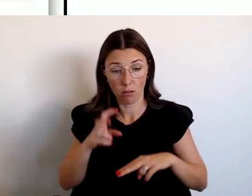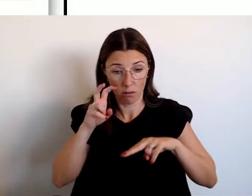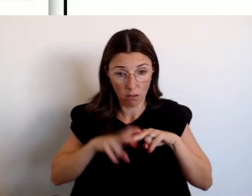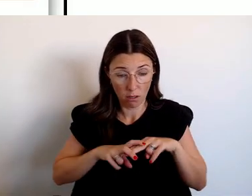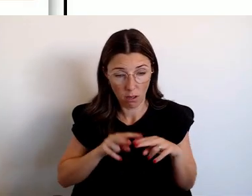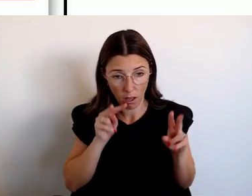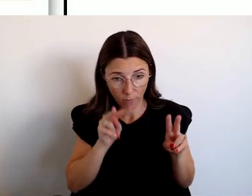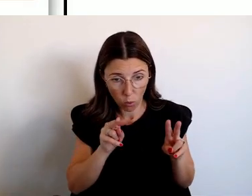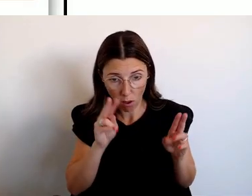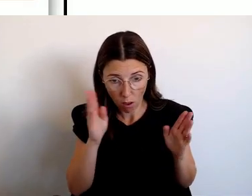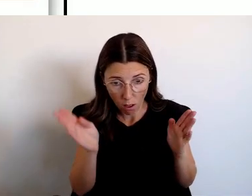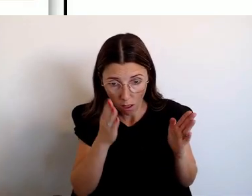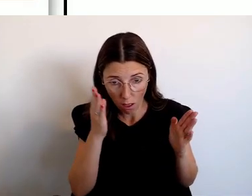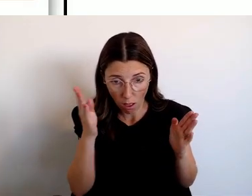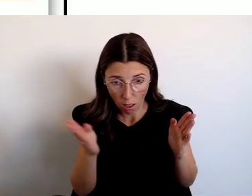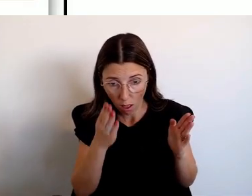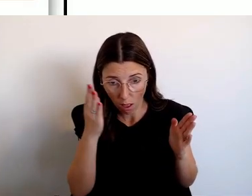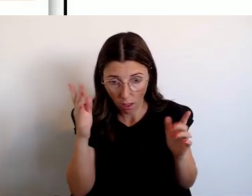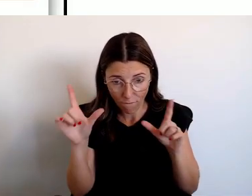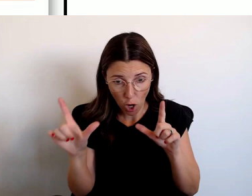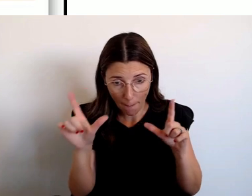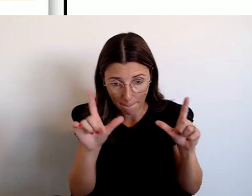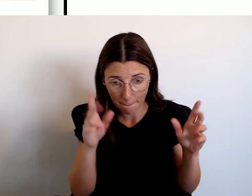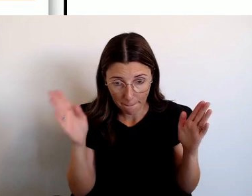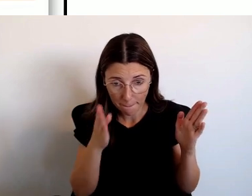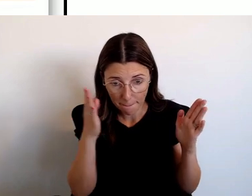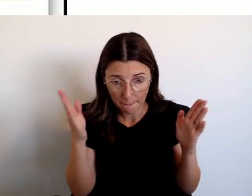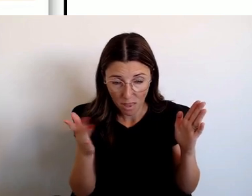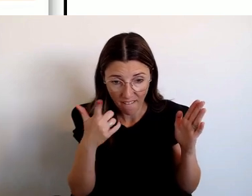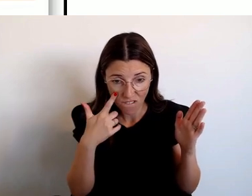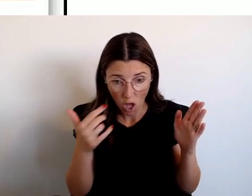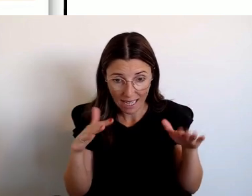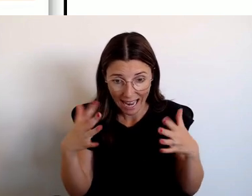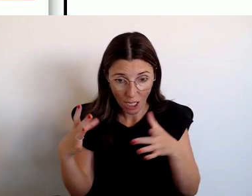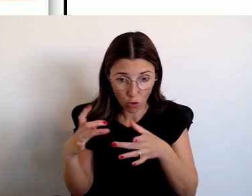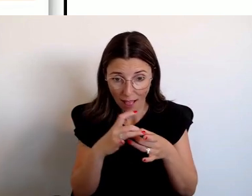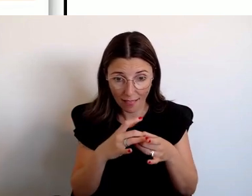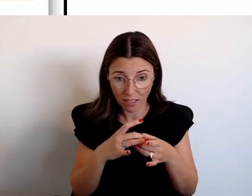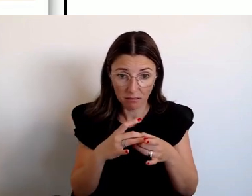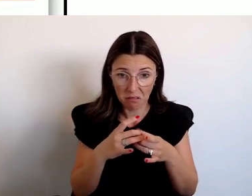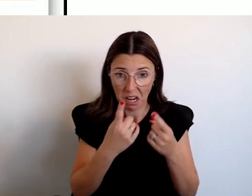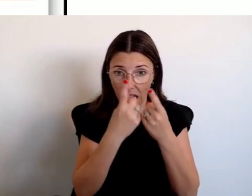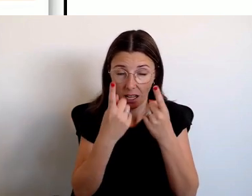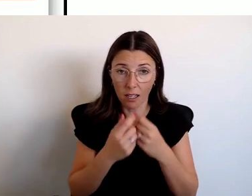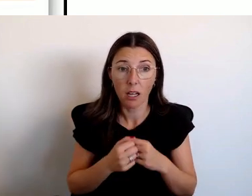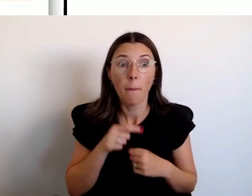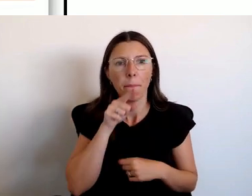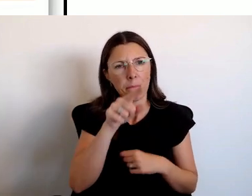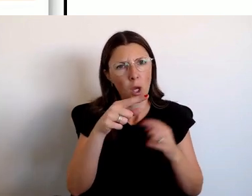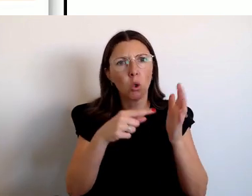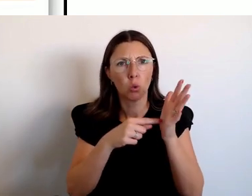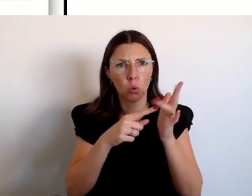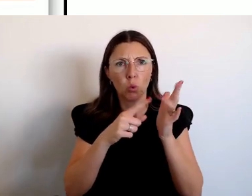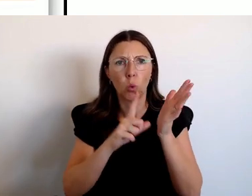frame by frame, to look for things of relevance. With these new tools, we can actually process them and then